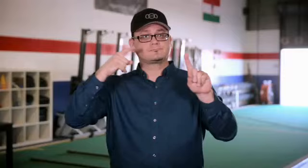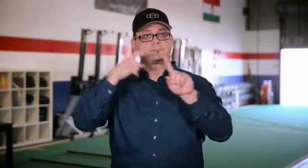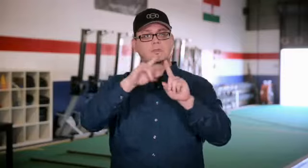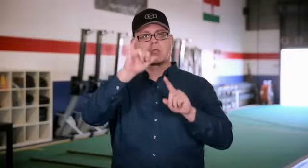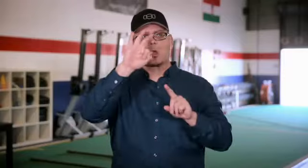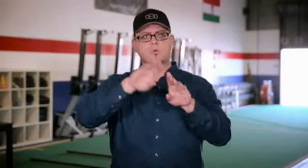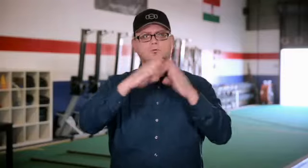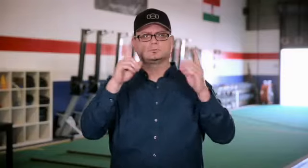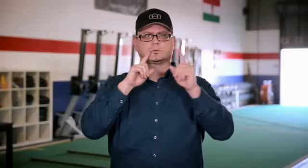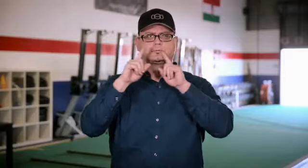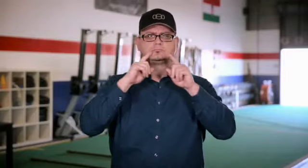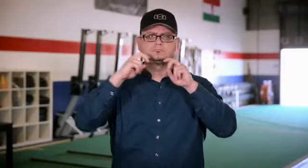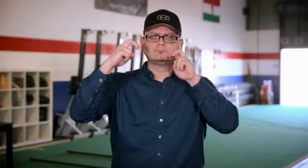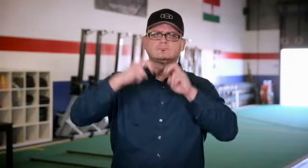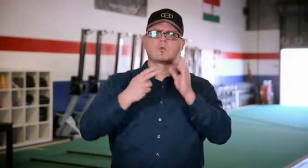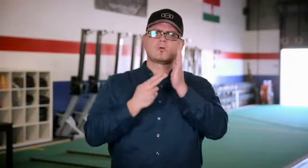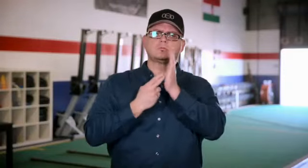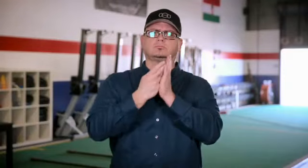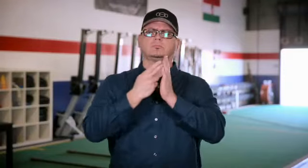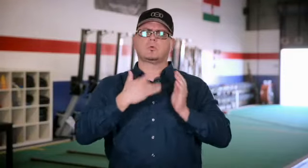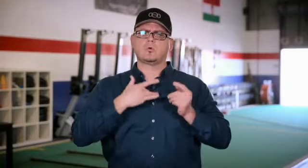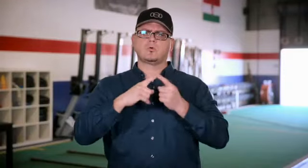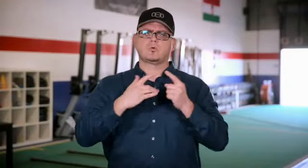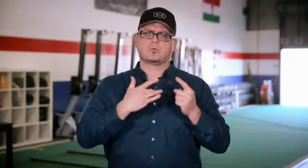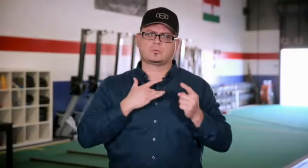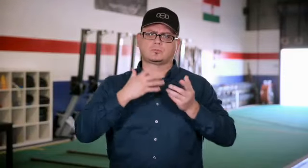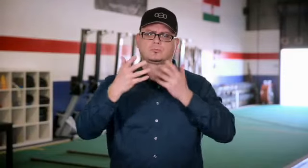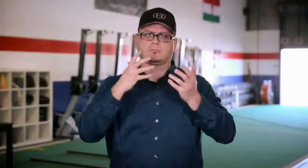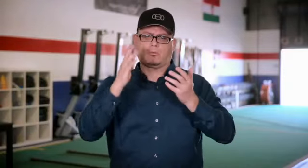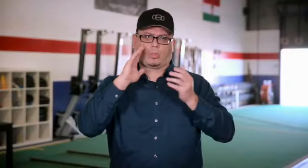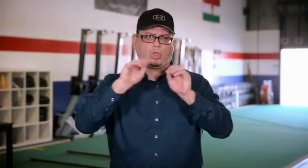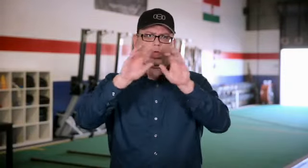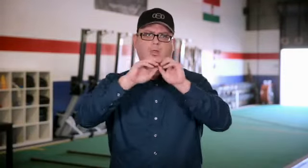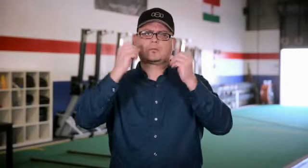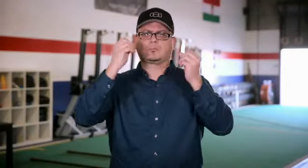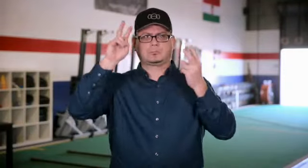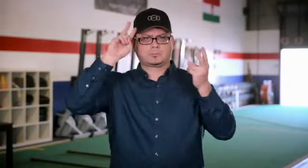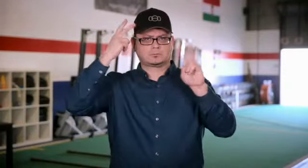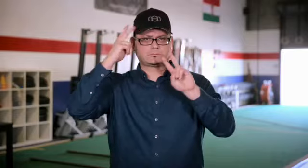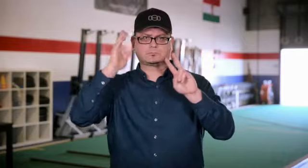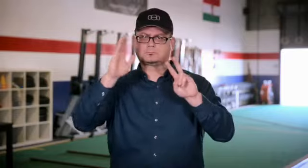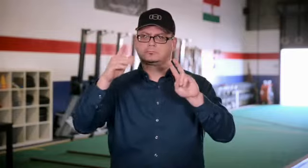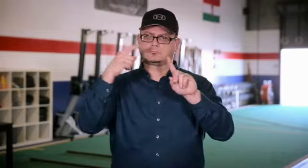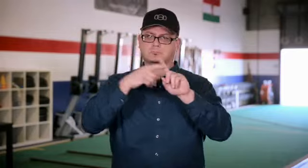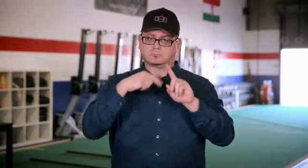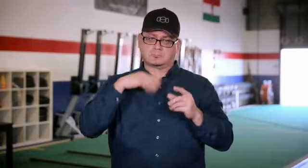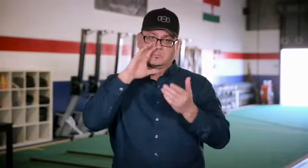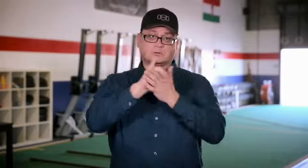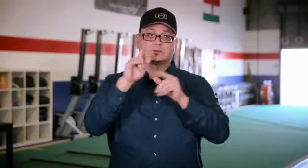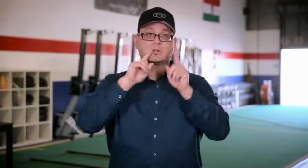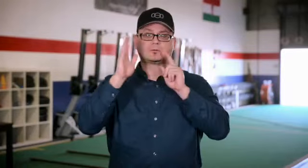If there is open dialogue, honest and heart-to-heart dialogue then so many misunderstandings would be cleared up.